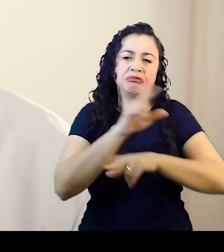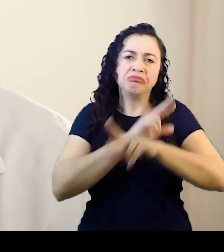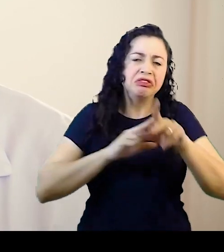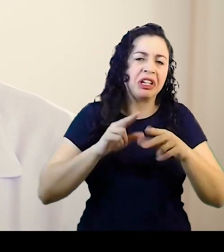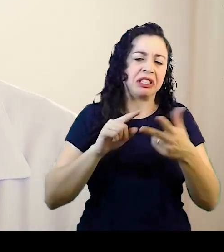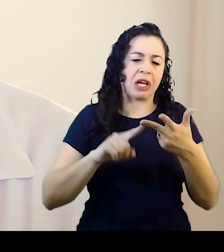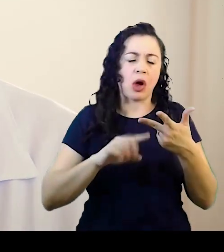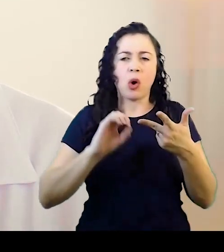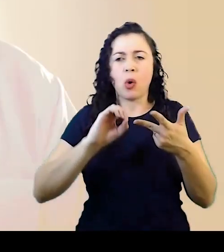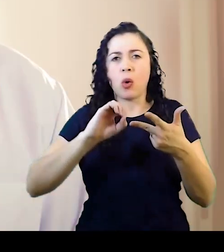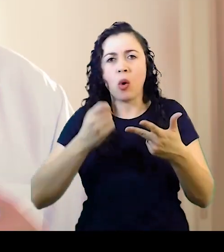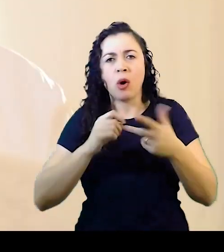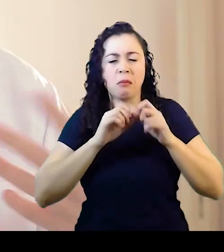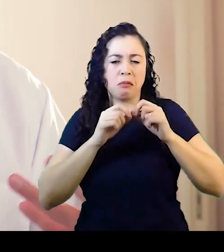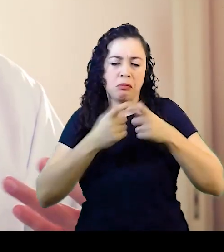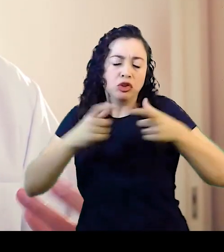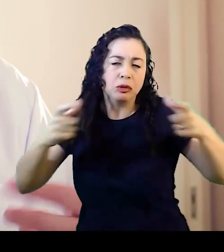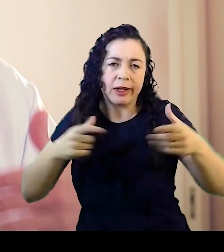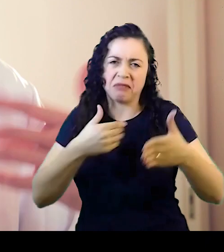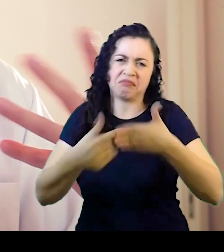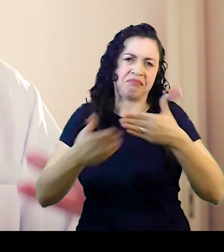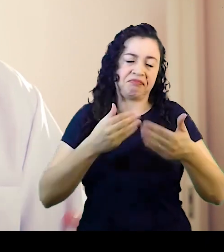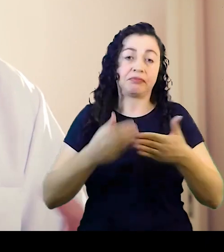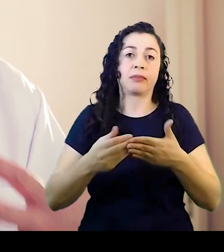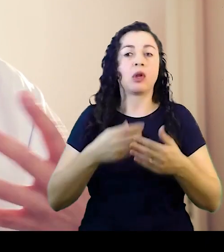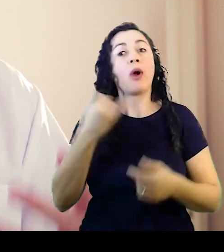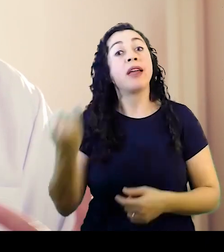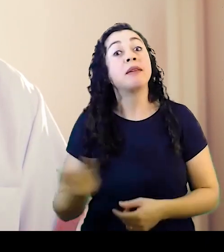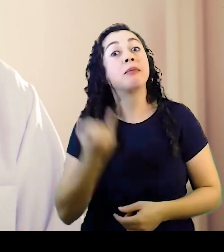So it is very important that we understand what is the